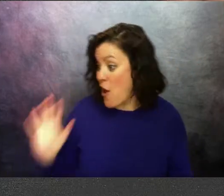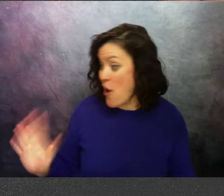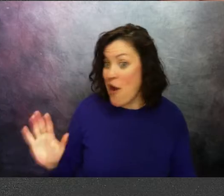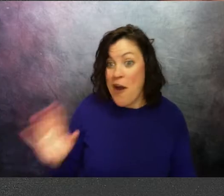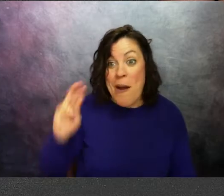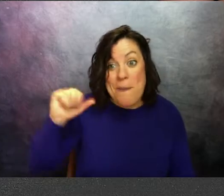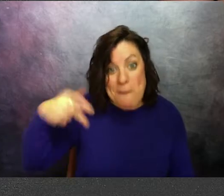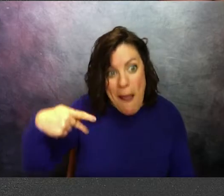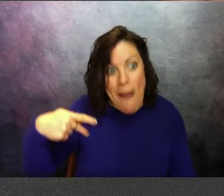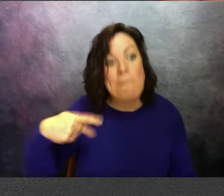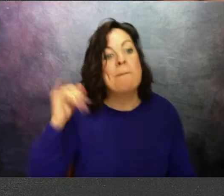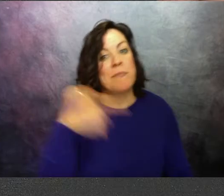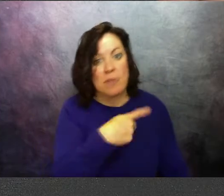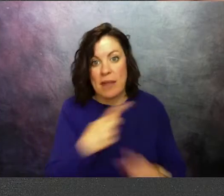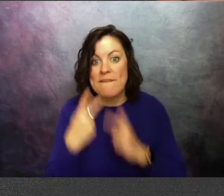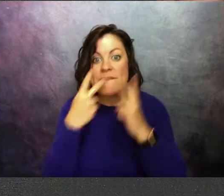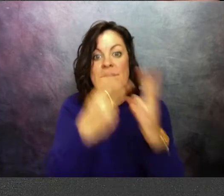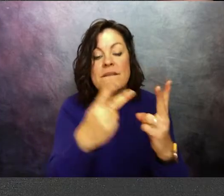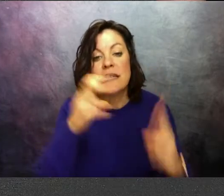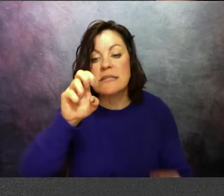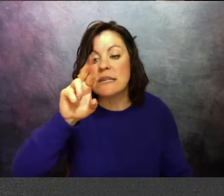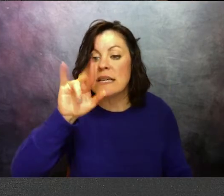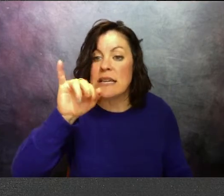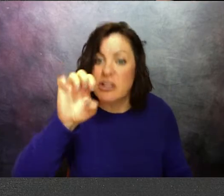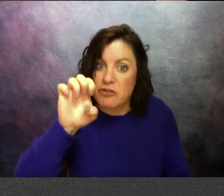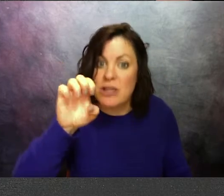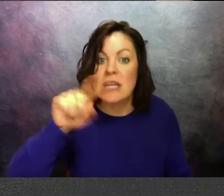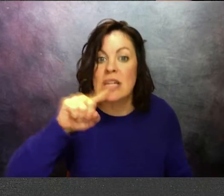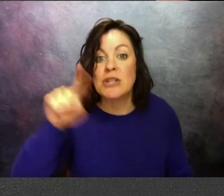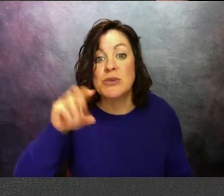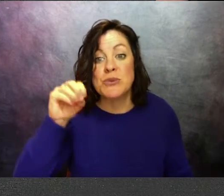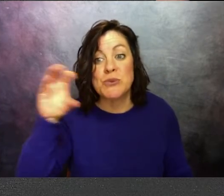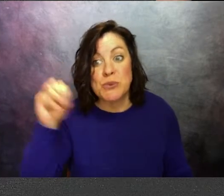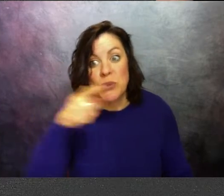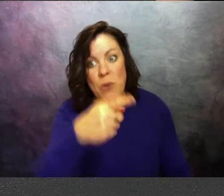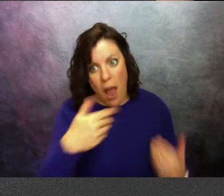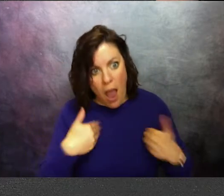And if you follow the map, it can tell you where to find a different animals.